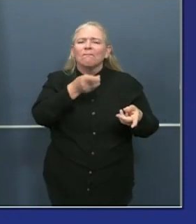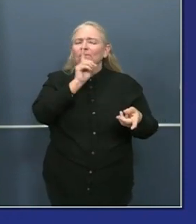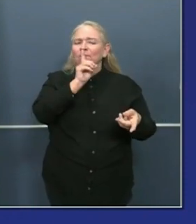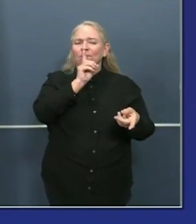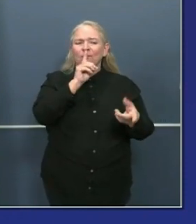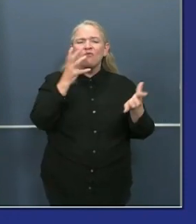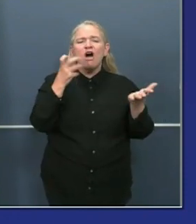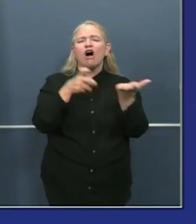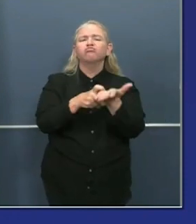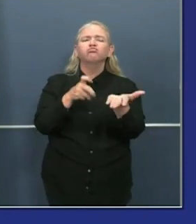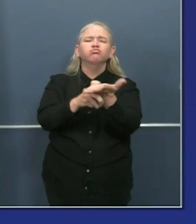BUT TO PROMOTE